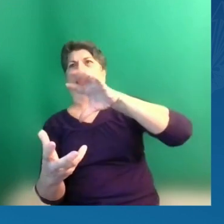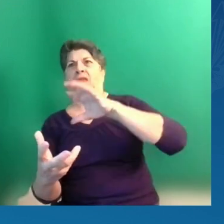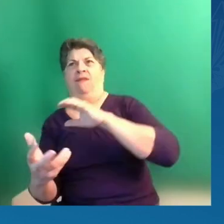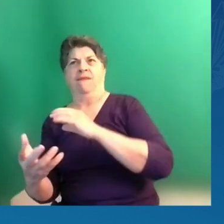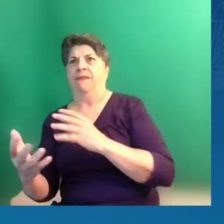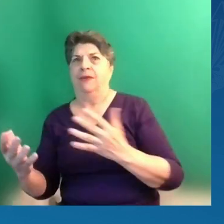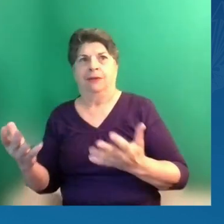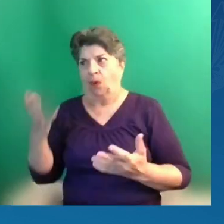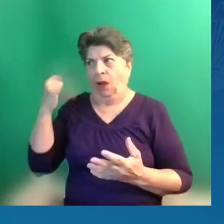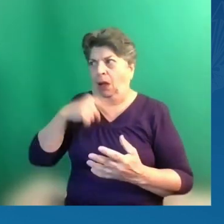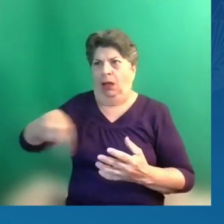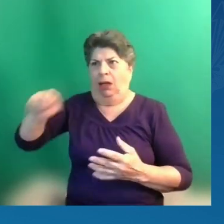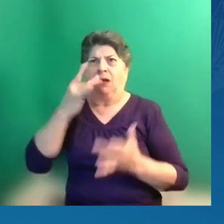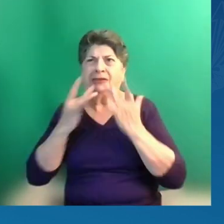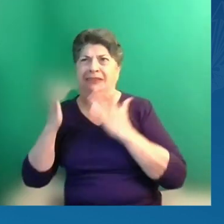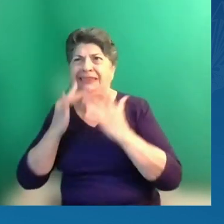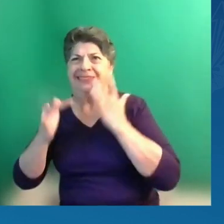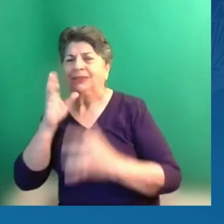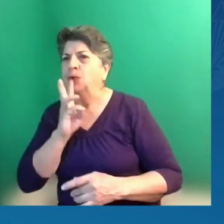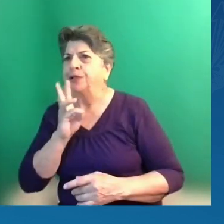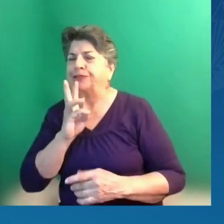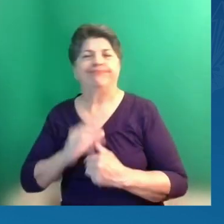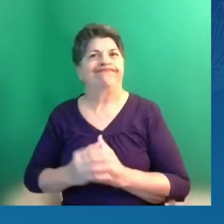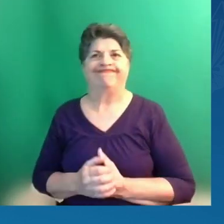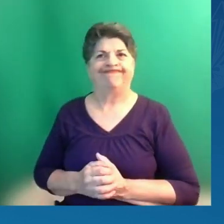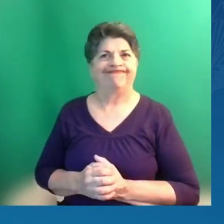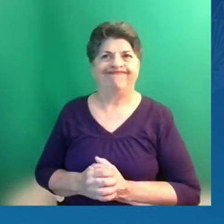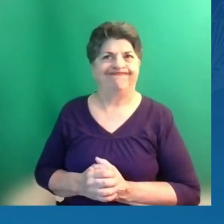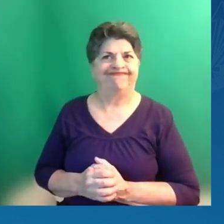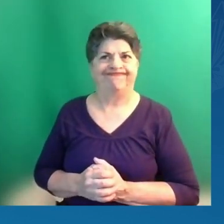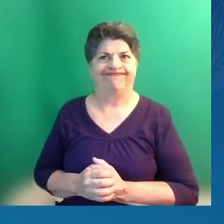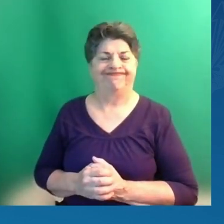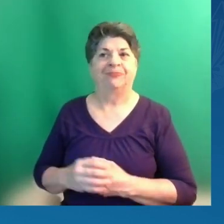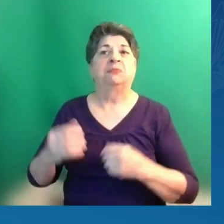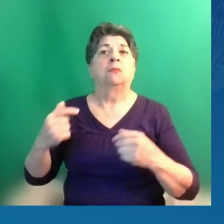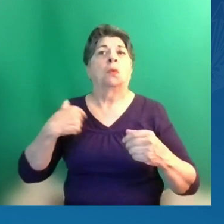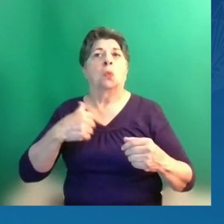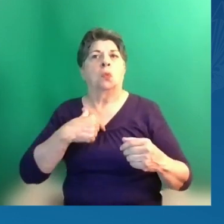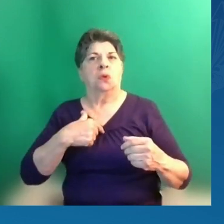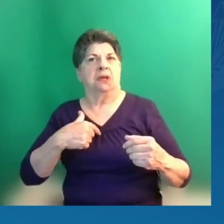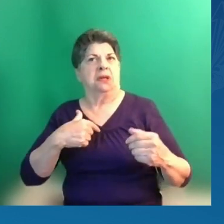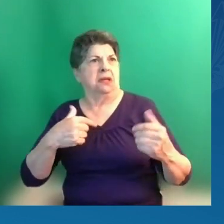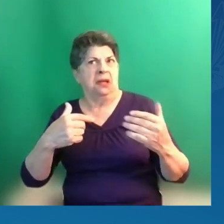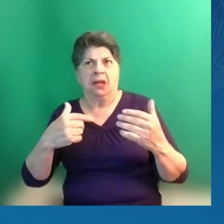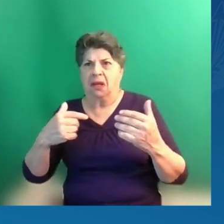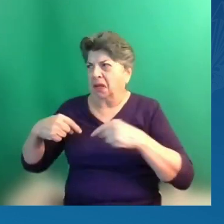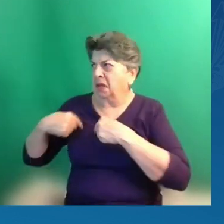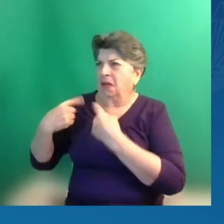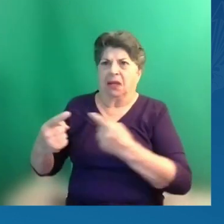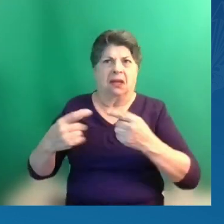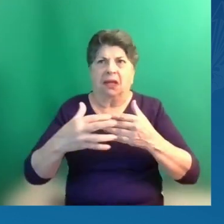And in the coming years, climate change, population growth, urbanization, and environmental degradation